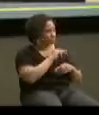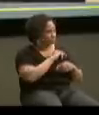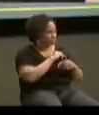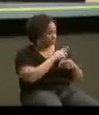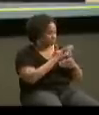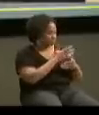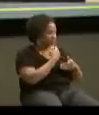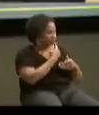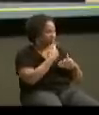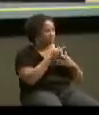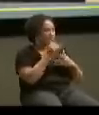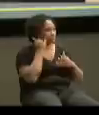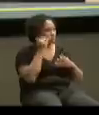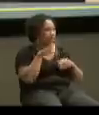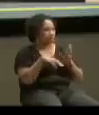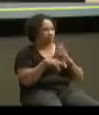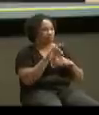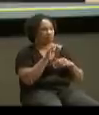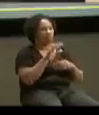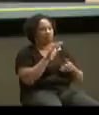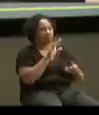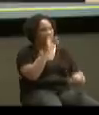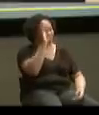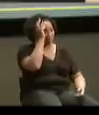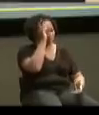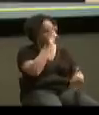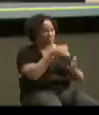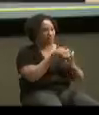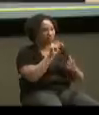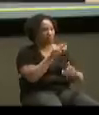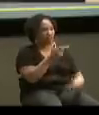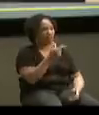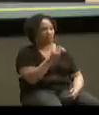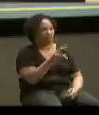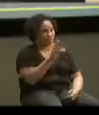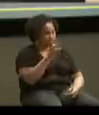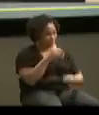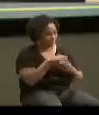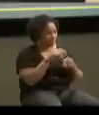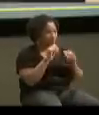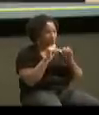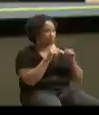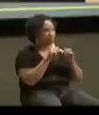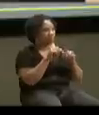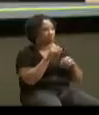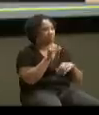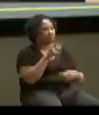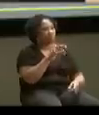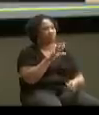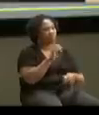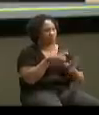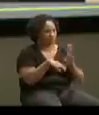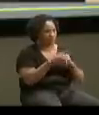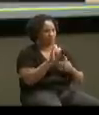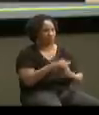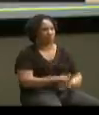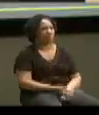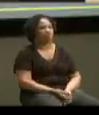IF YOU ARE A FEDERAL PERSON AND HAVE NOT YET DISCOVERED FEDCENTER.GOV AND YOU ARE IN THE SUSTAINABILITY SPACE, DISCOVER